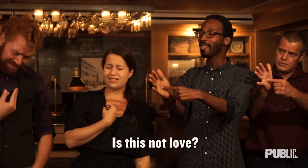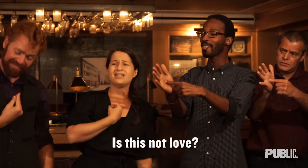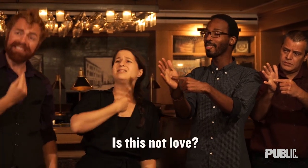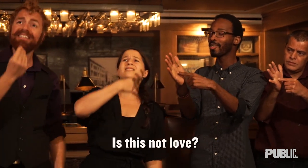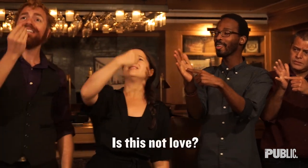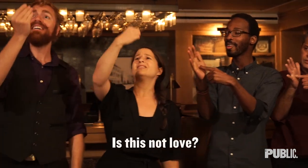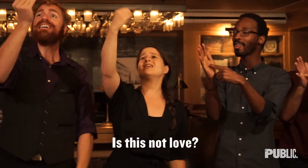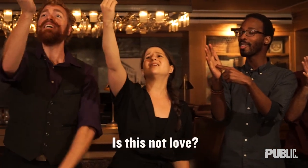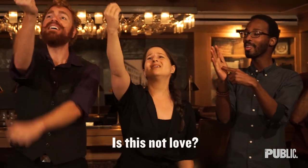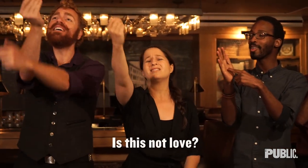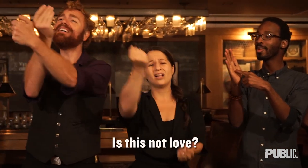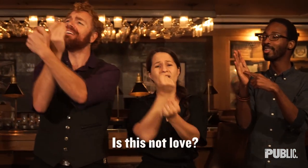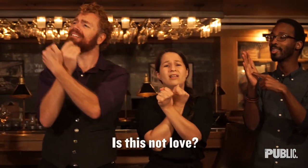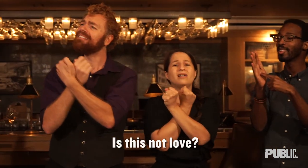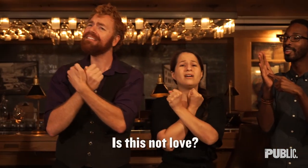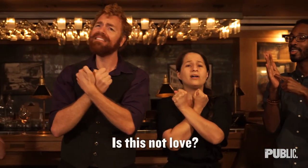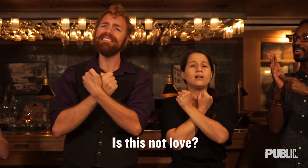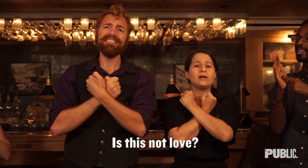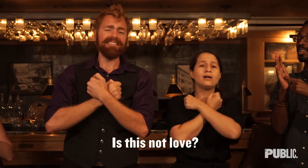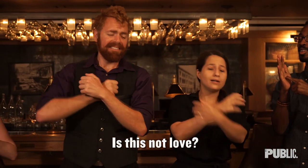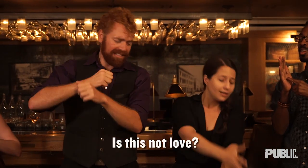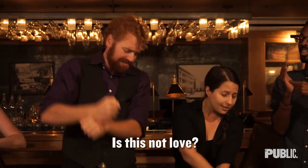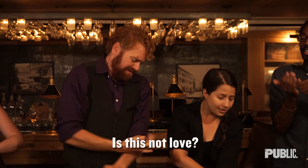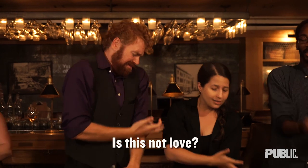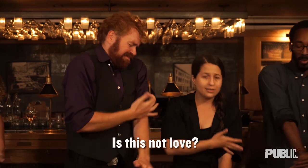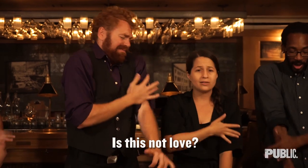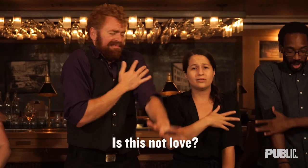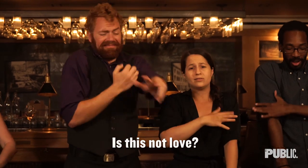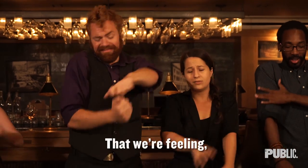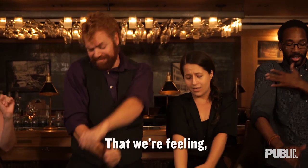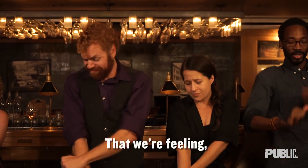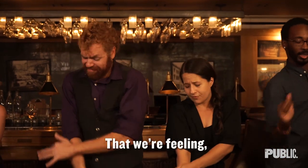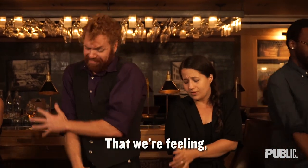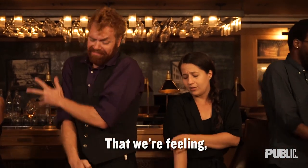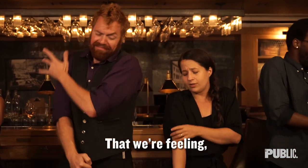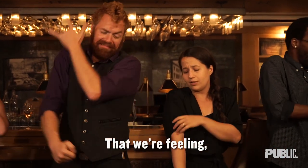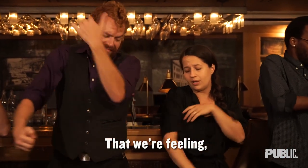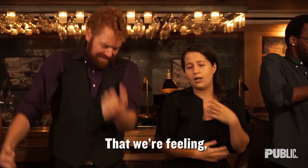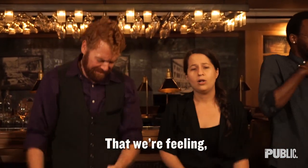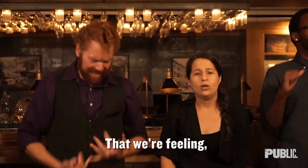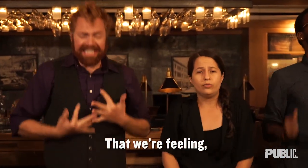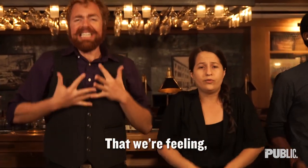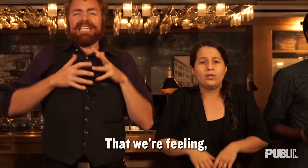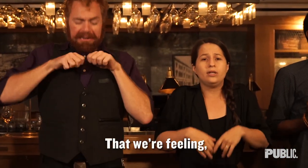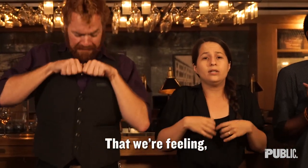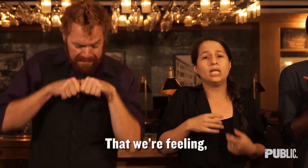Is this not love that we're feeling, we're feeling?